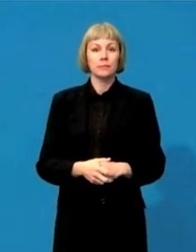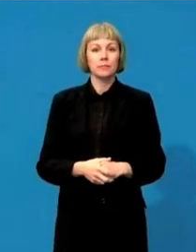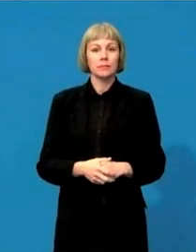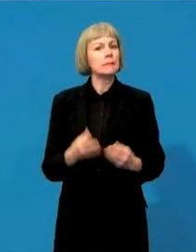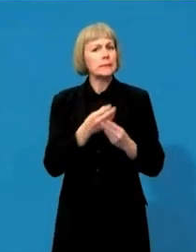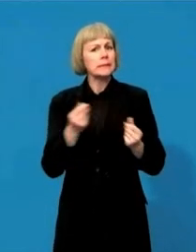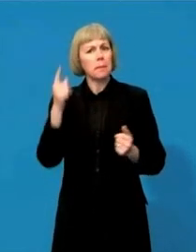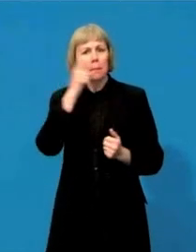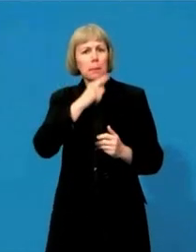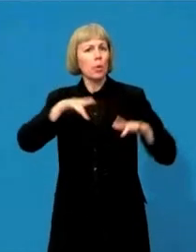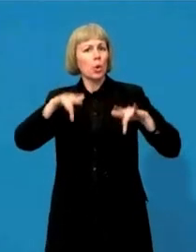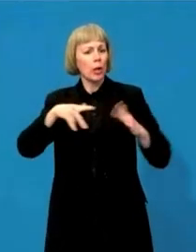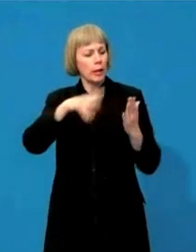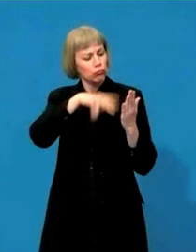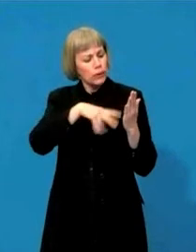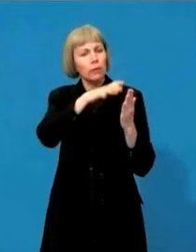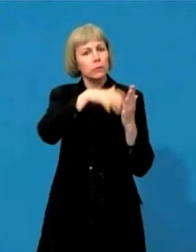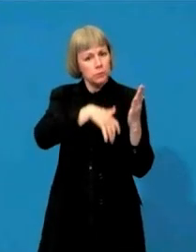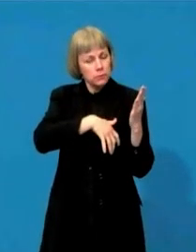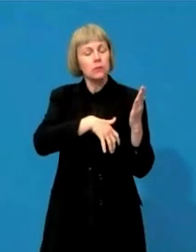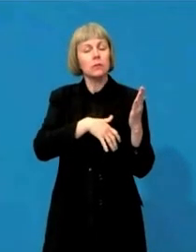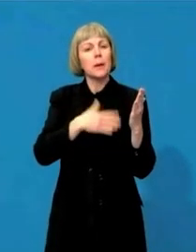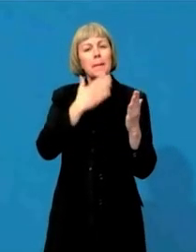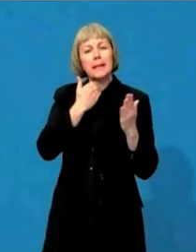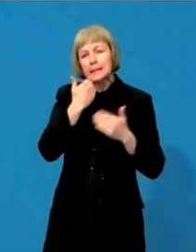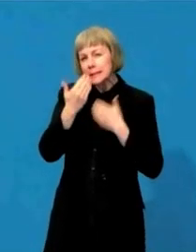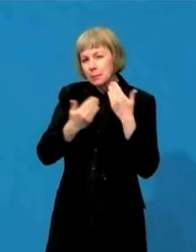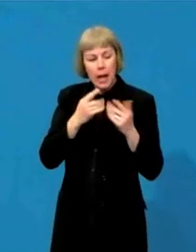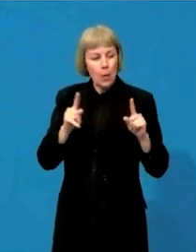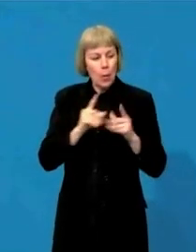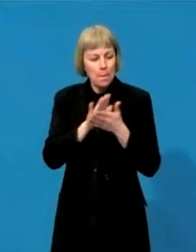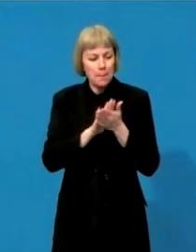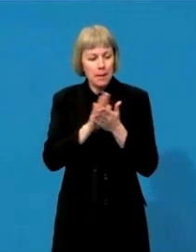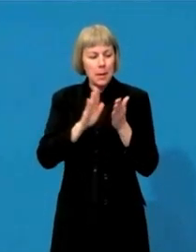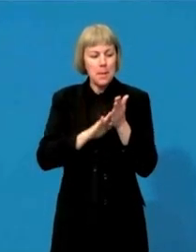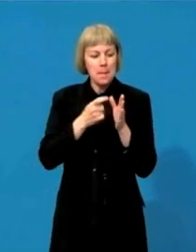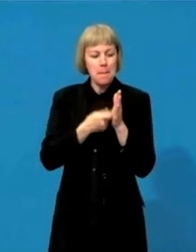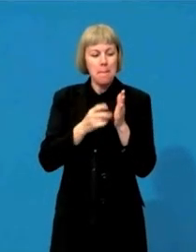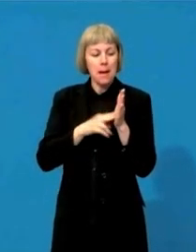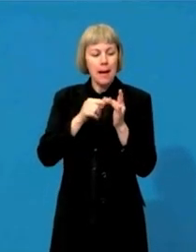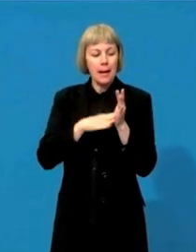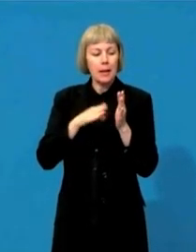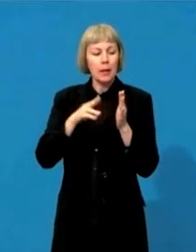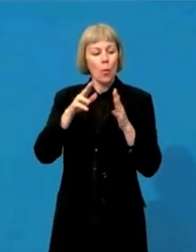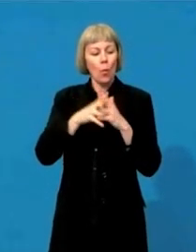explain to the Royal Commission what Marninwarntikura Women's Resource Centre does? MS CARTER: Okay.